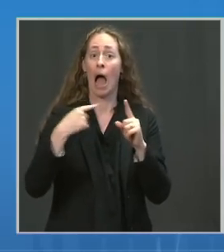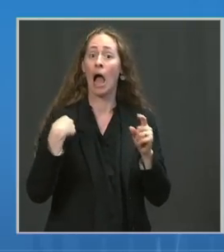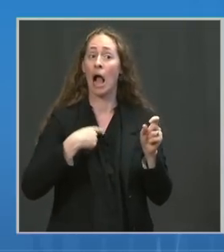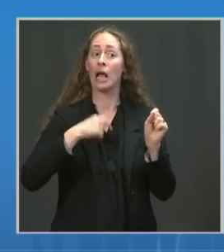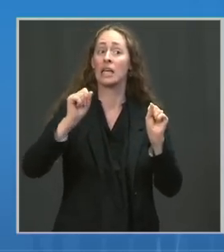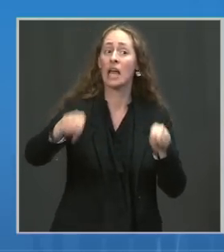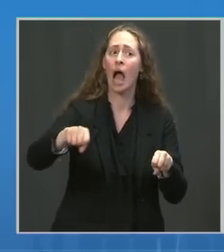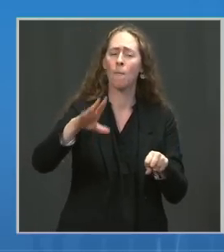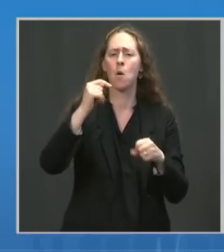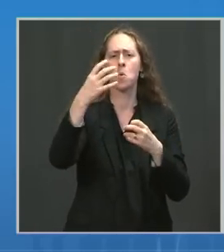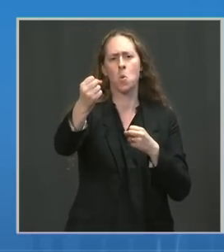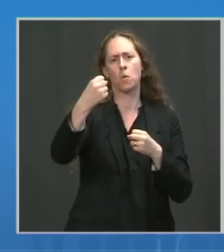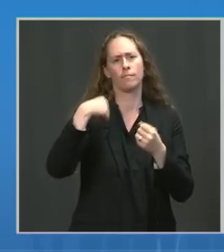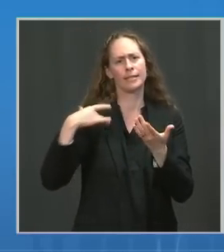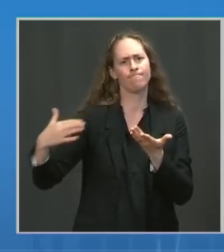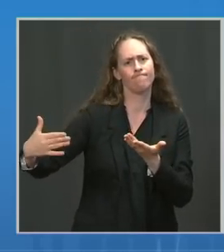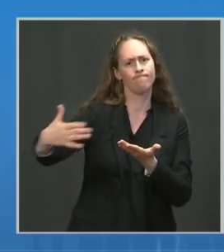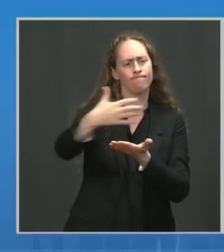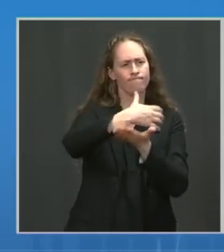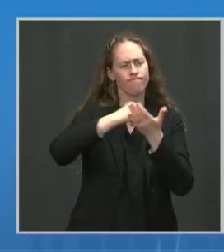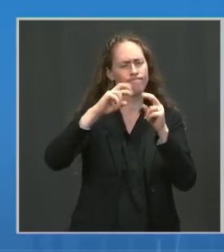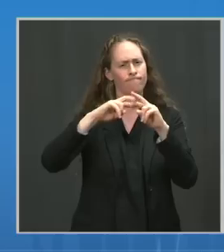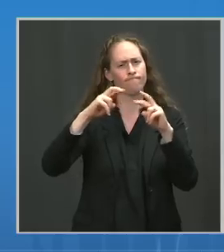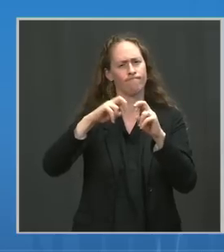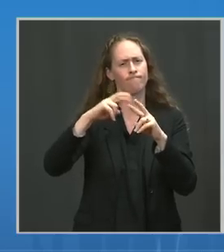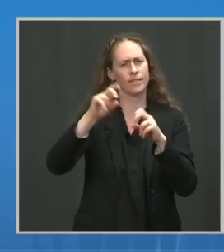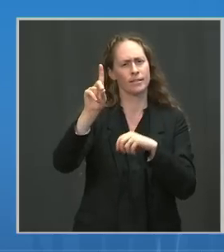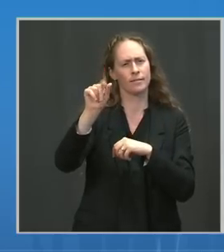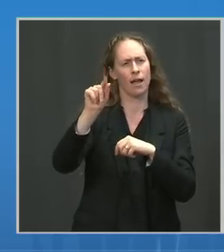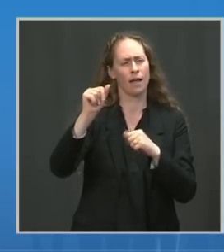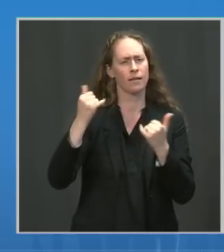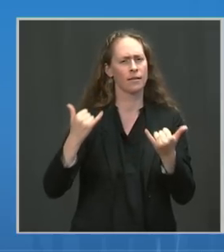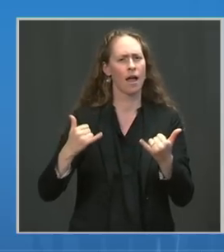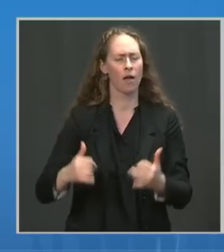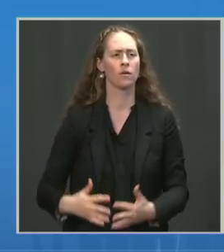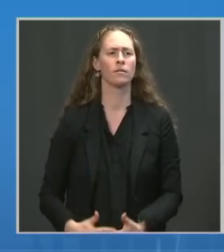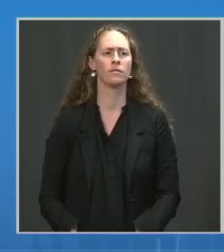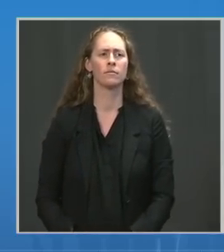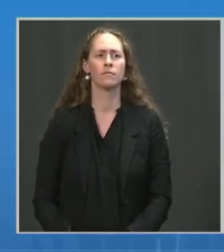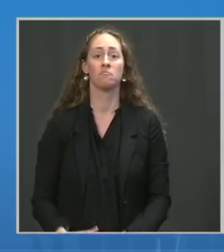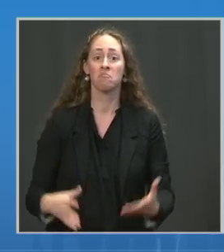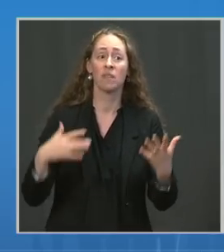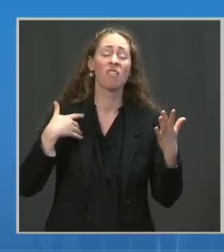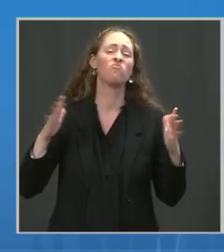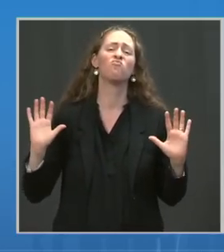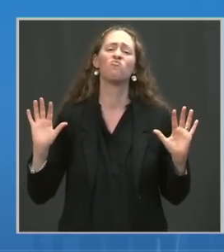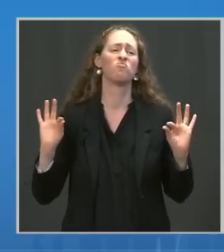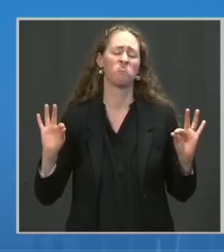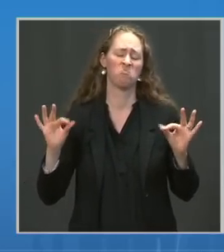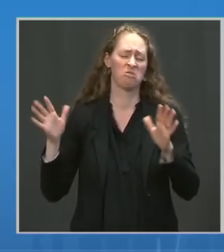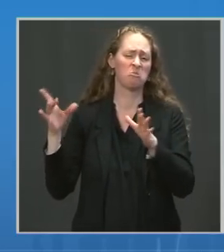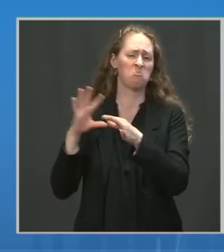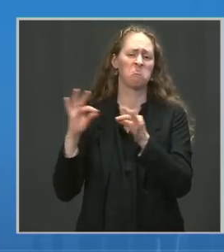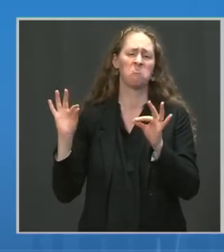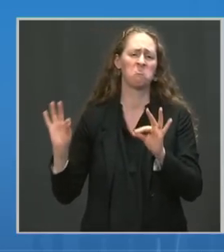Mr. Zients: Dr. Fauci, anything to add there? Dr. Fauci: No, nothing to add. She said it very well. Mr. Zients: Next question.